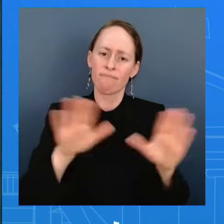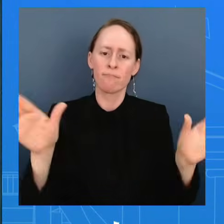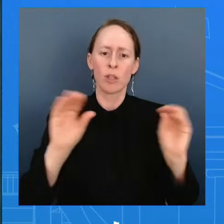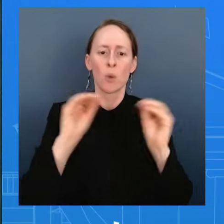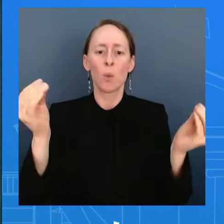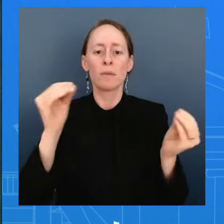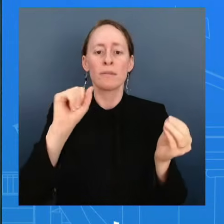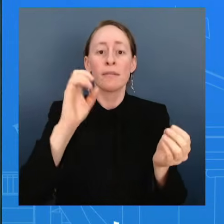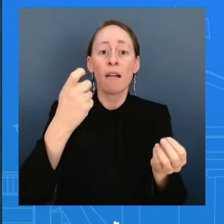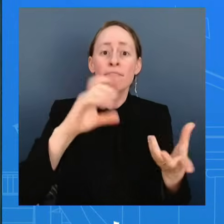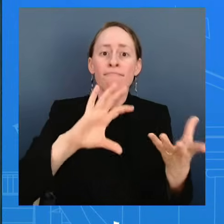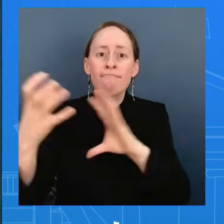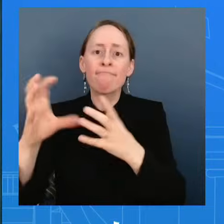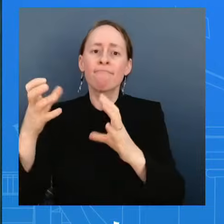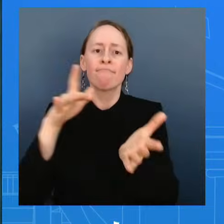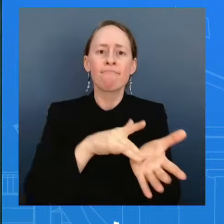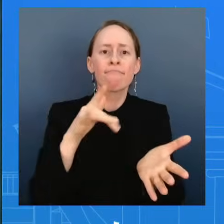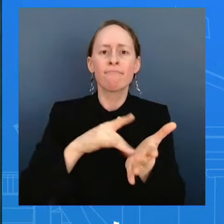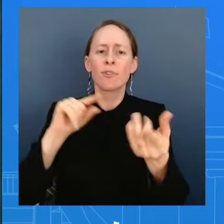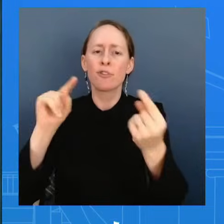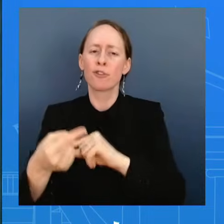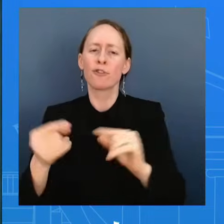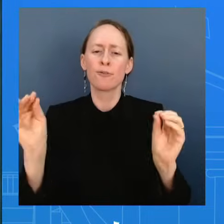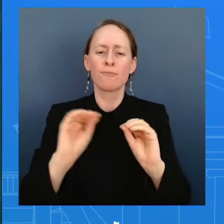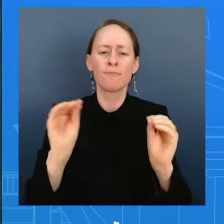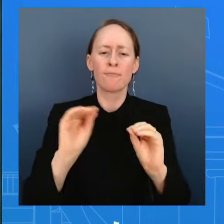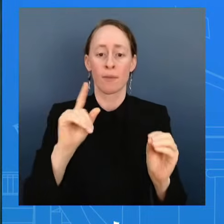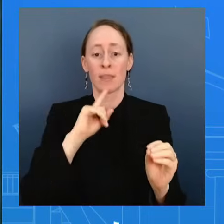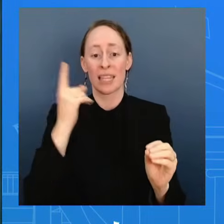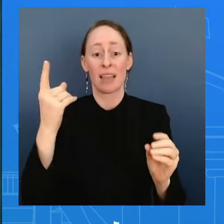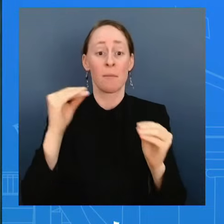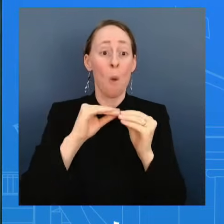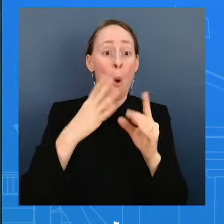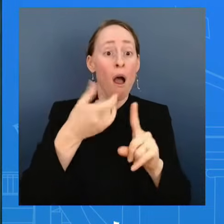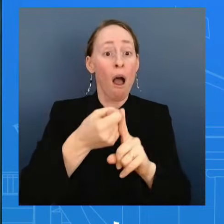those are -- those are -- those are legislation that she was very involved in.